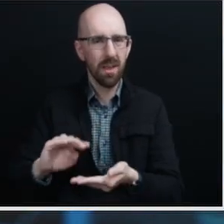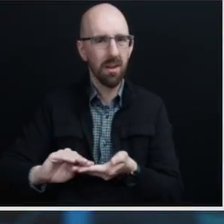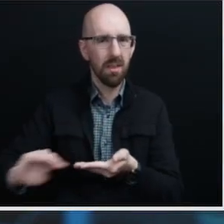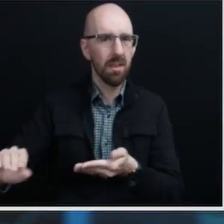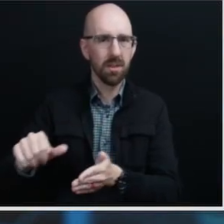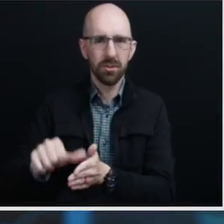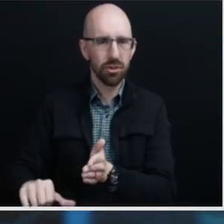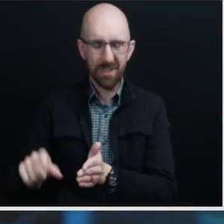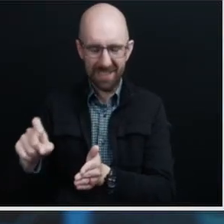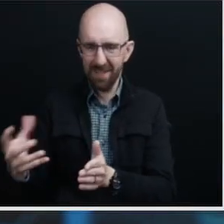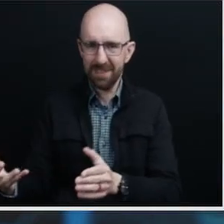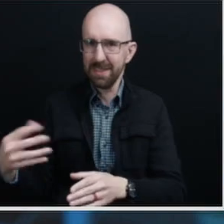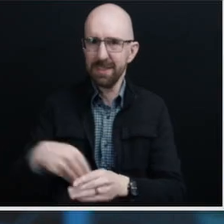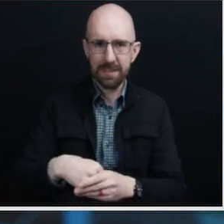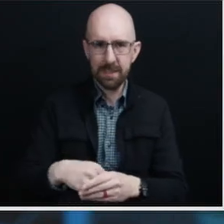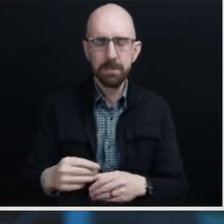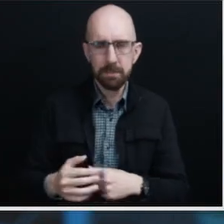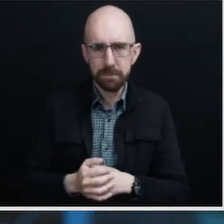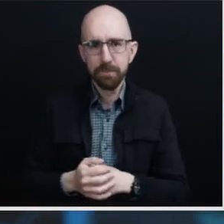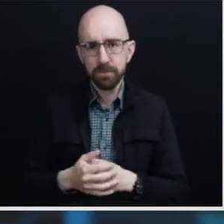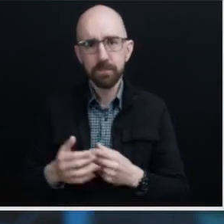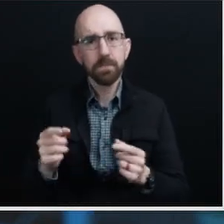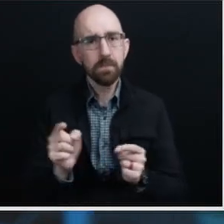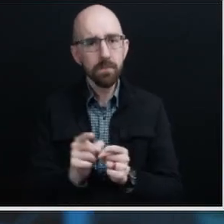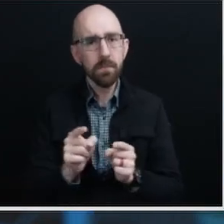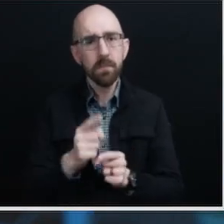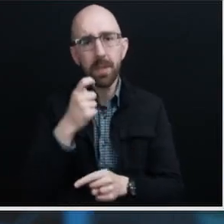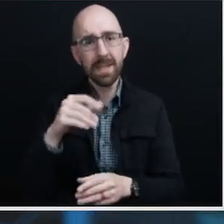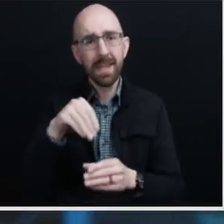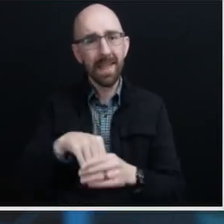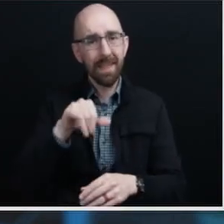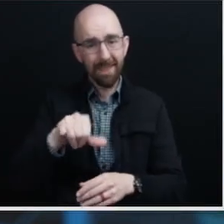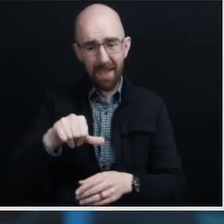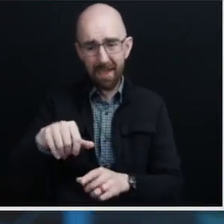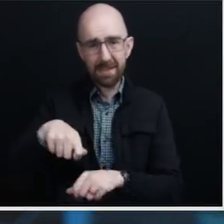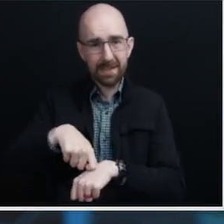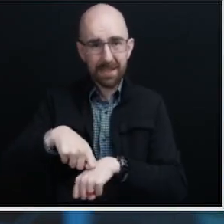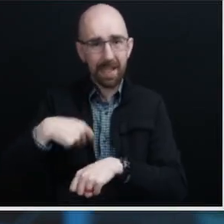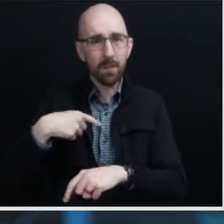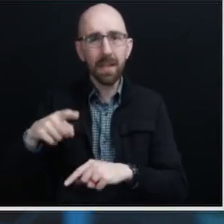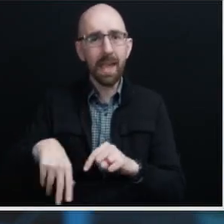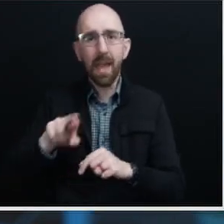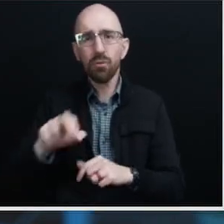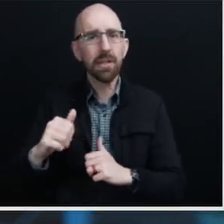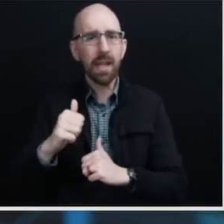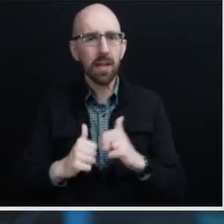Um, and then we also because it's in that skin, we can't do reconstruction at that same time.